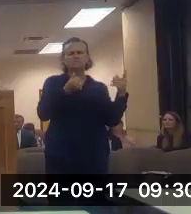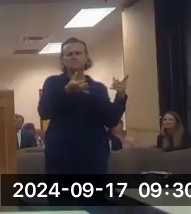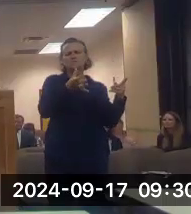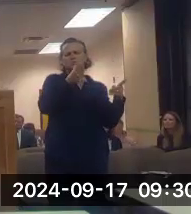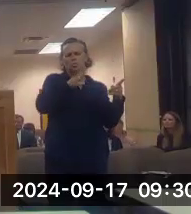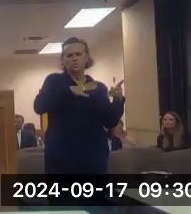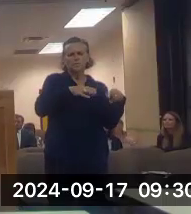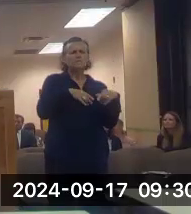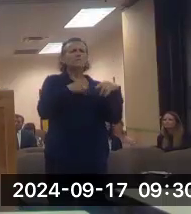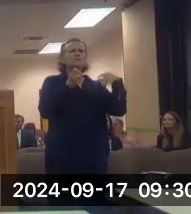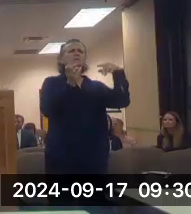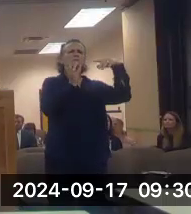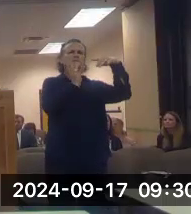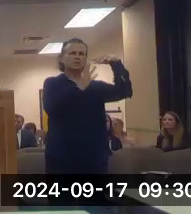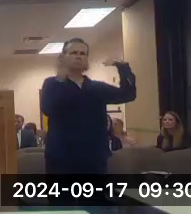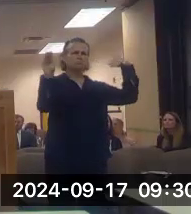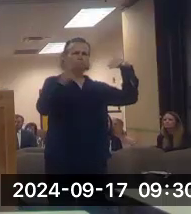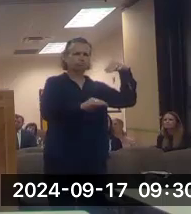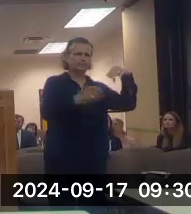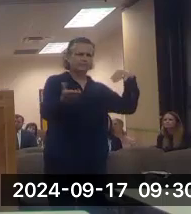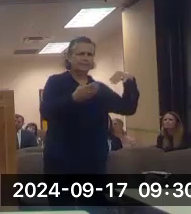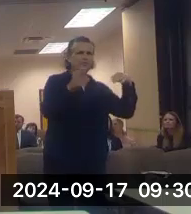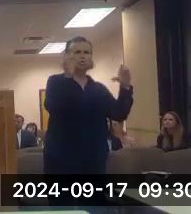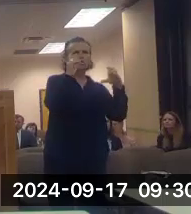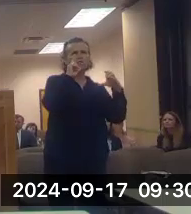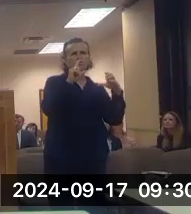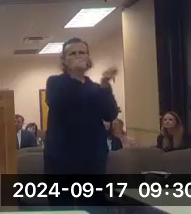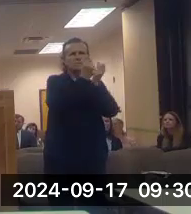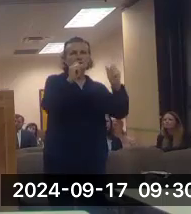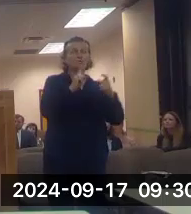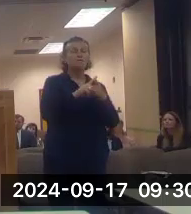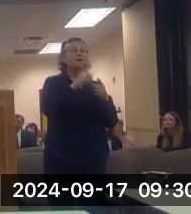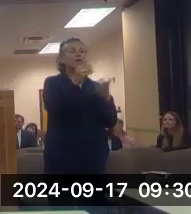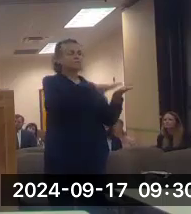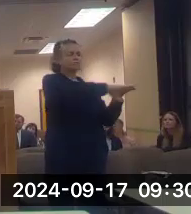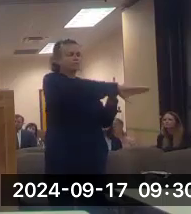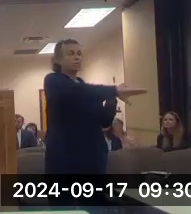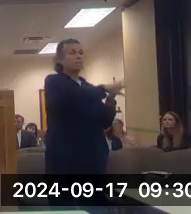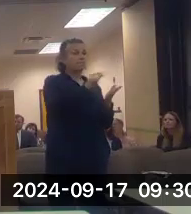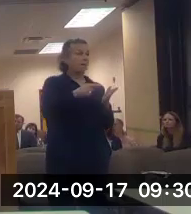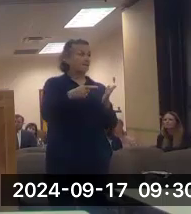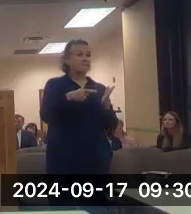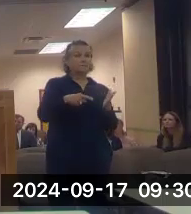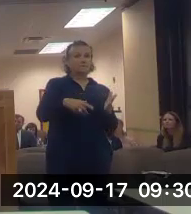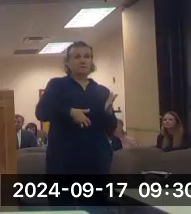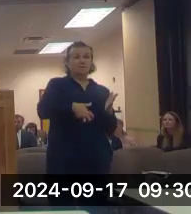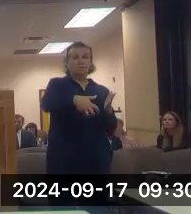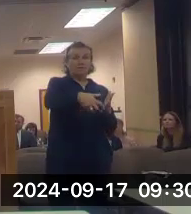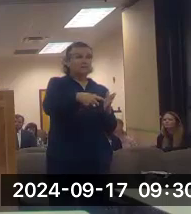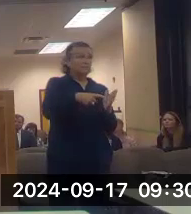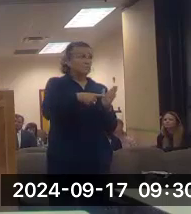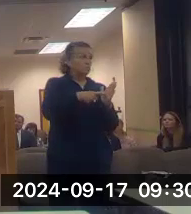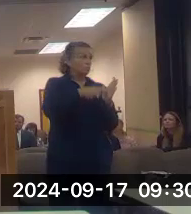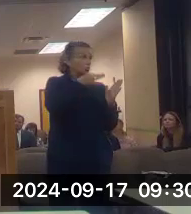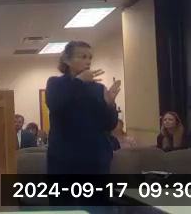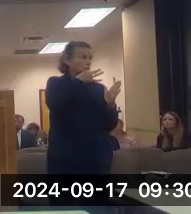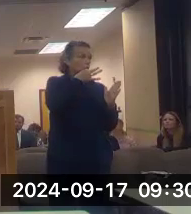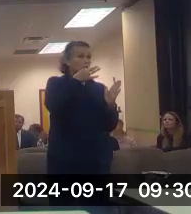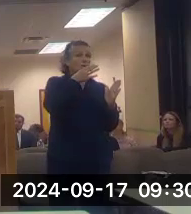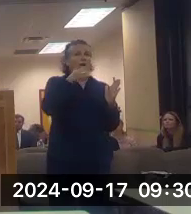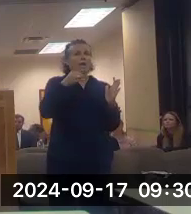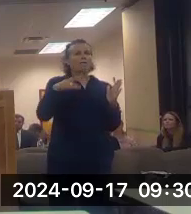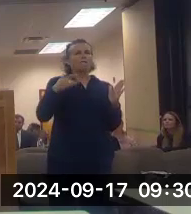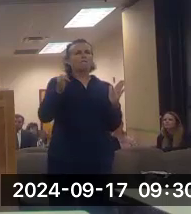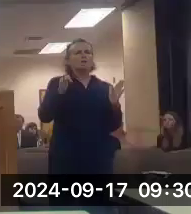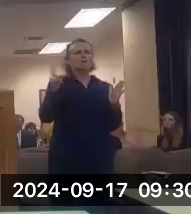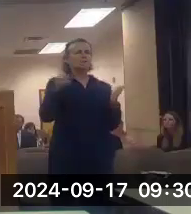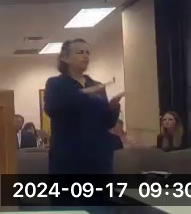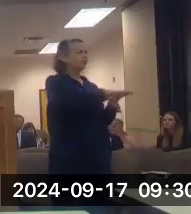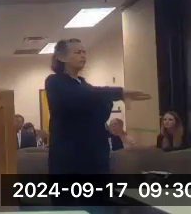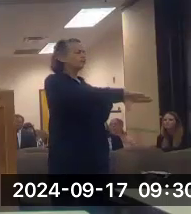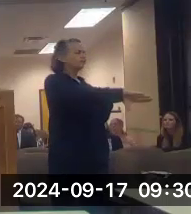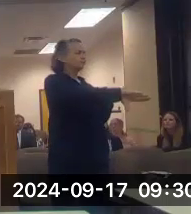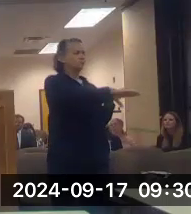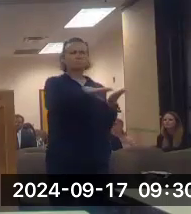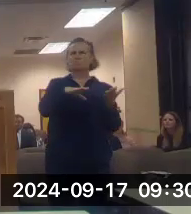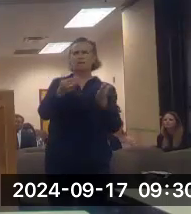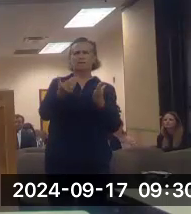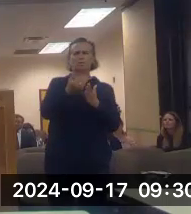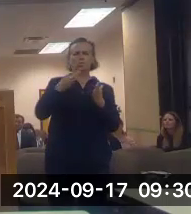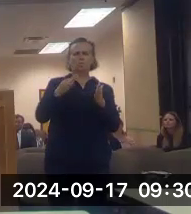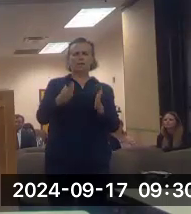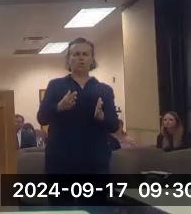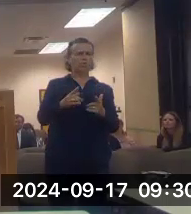Reginald Parson: was let go from a production job just weeks before her due date, and while employed she had applied to take maternity leave, but felt like her employer, targeted her as a new mayor and let her go because she was pregnant and didn't understand her rights.